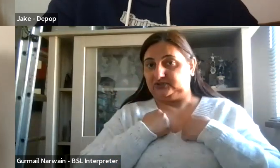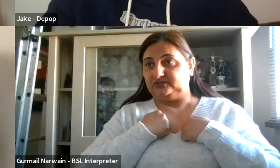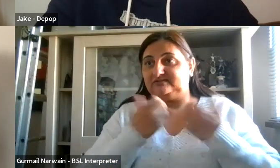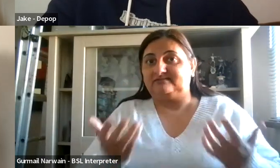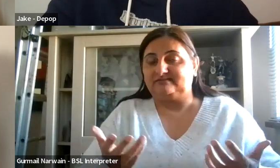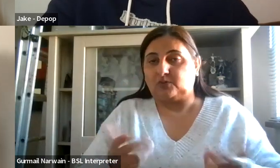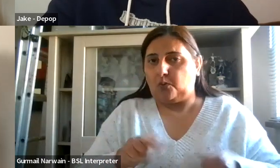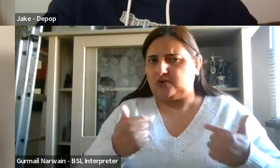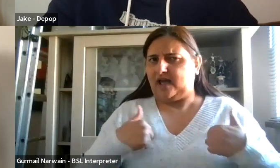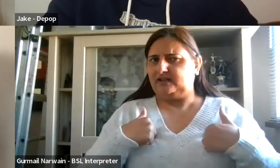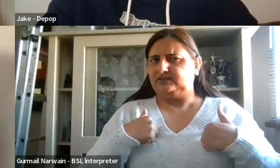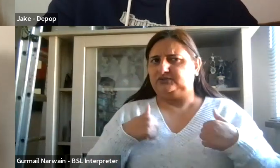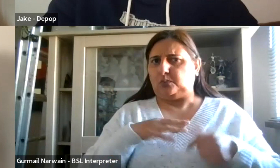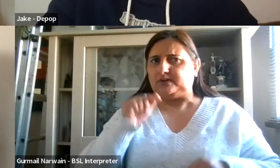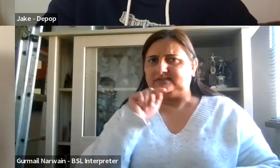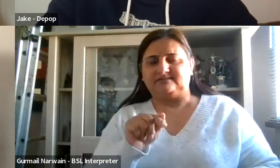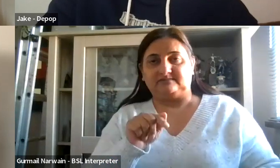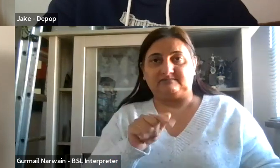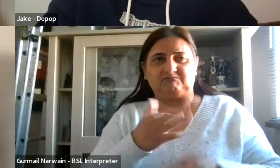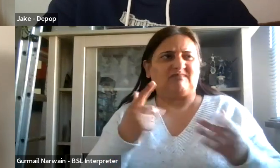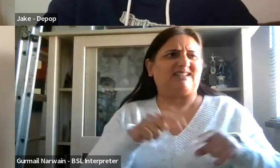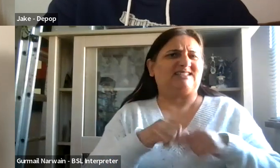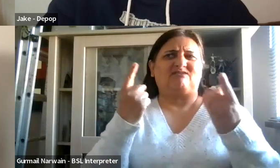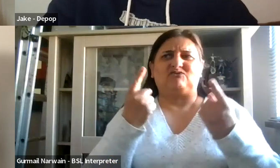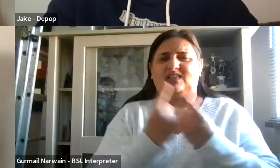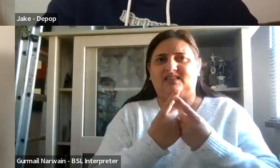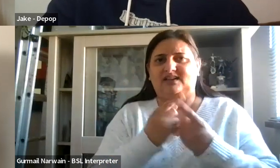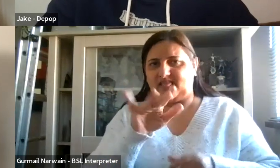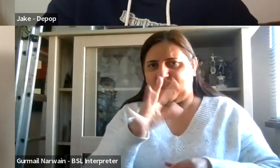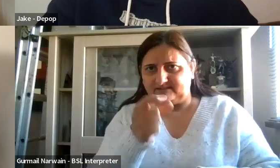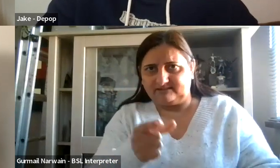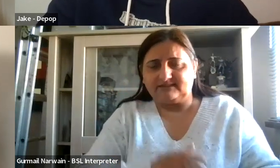good fit or challenge you. would even like challenge you. There's lots of different stuff on there, lots of things you can. There's a lot of difference stuff on there, lots of things you can try.